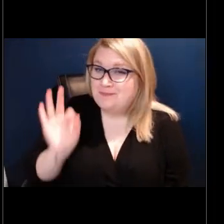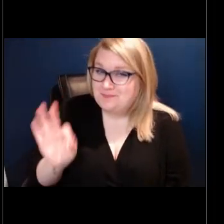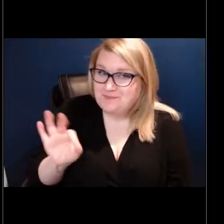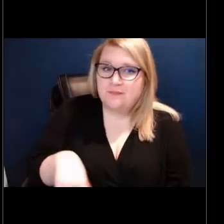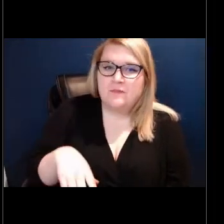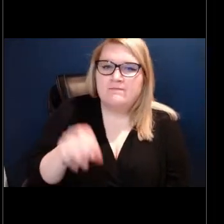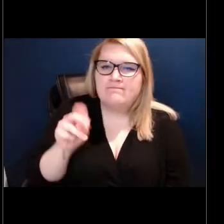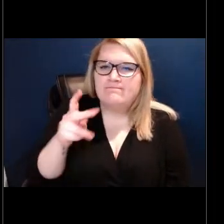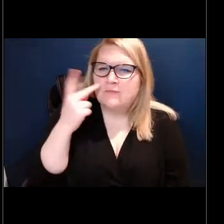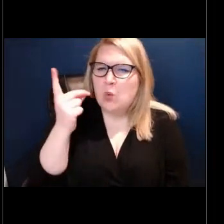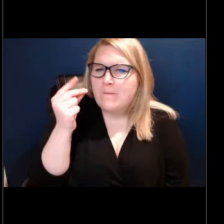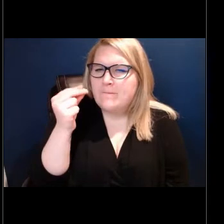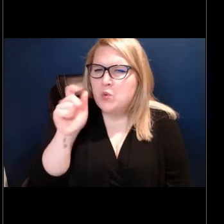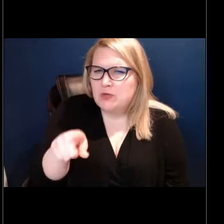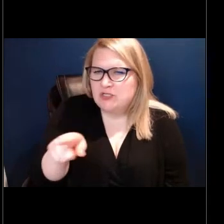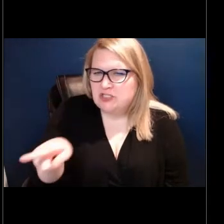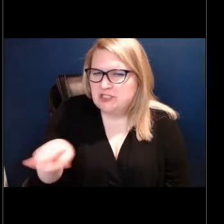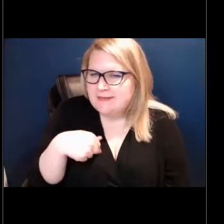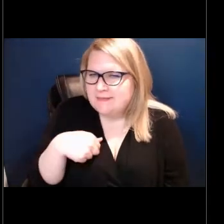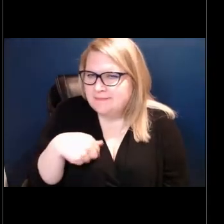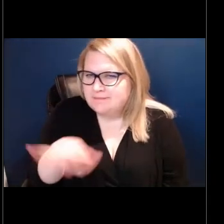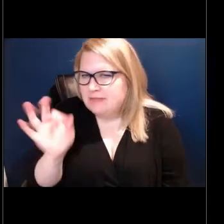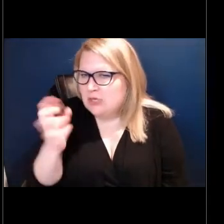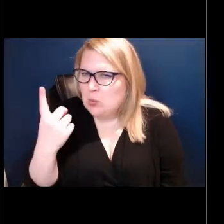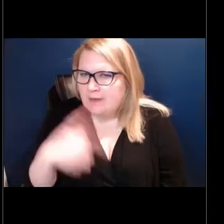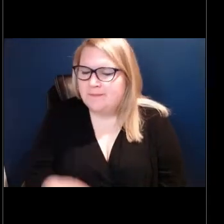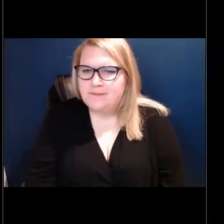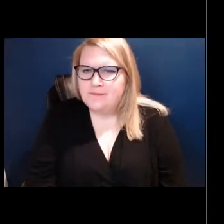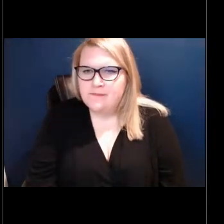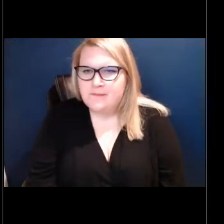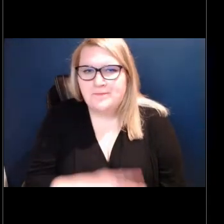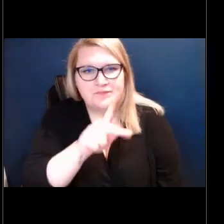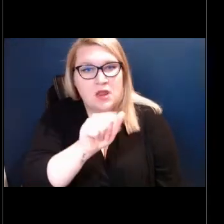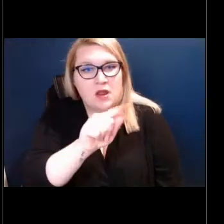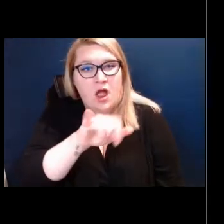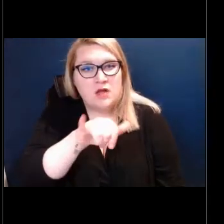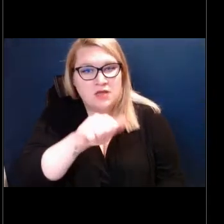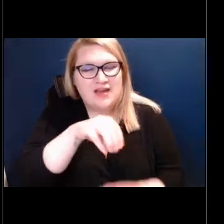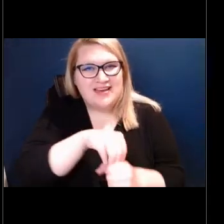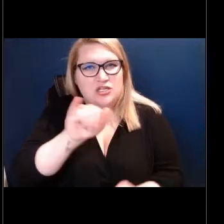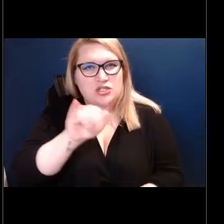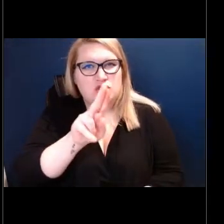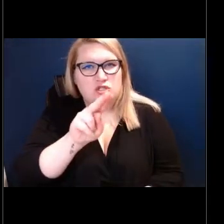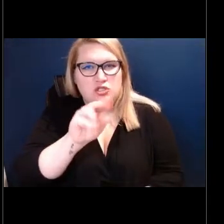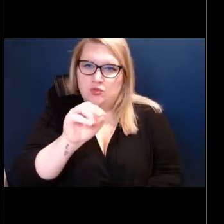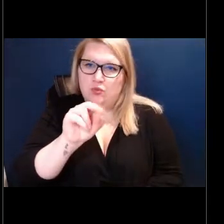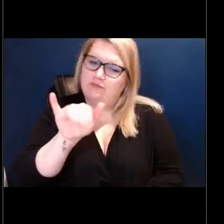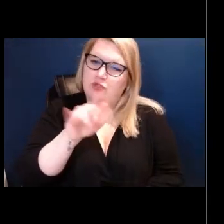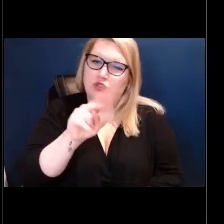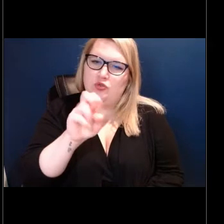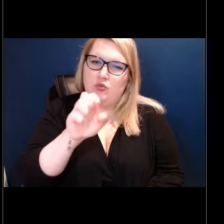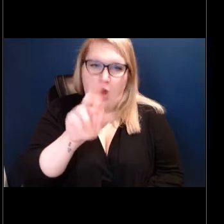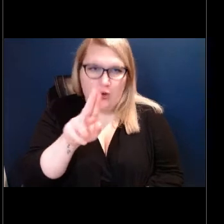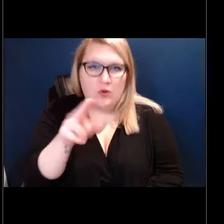Let me pick one more here, Katya in Juneau wants to know how high can the smoke rise?